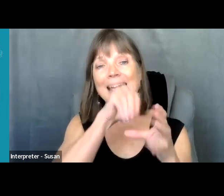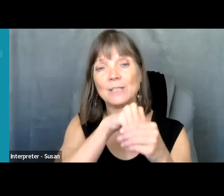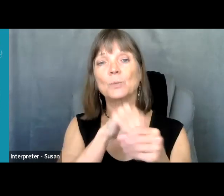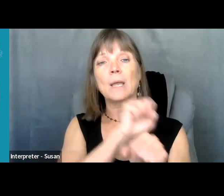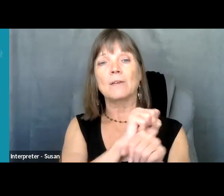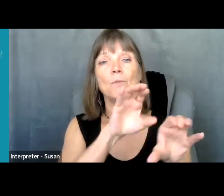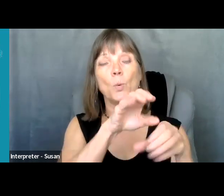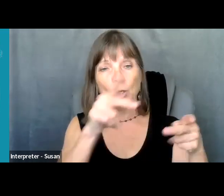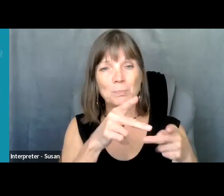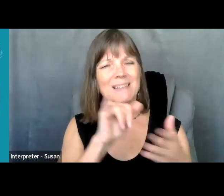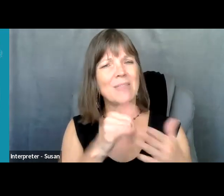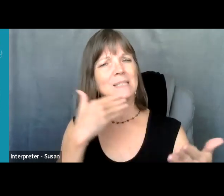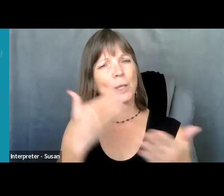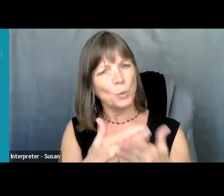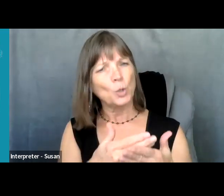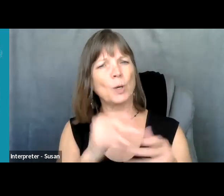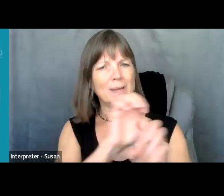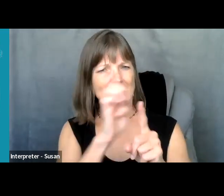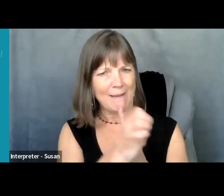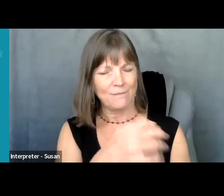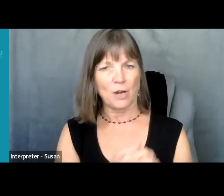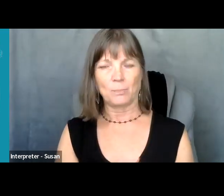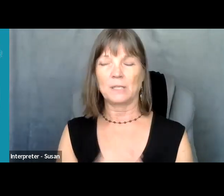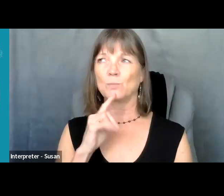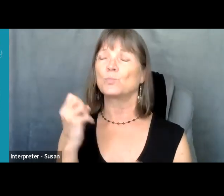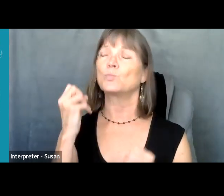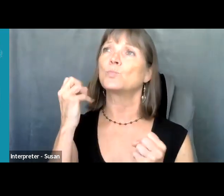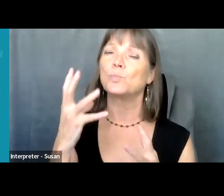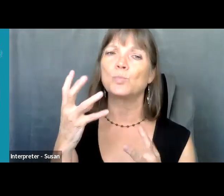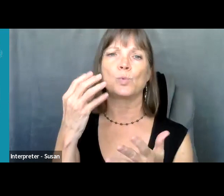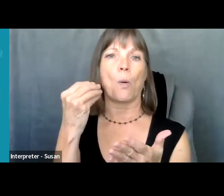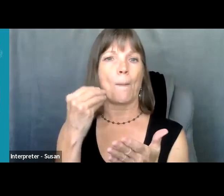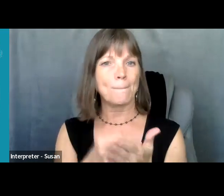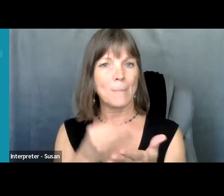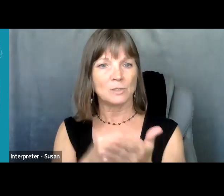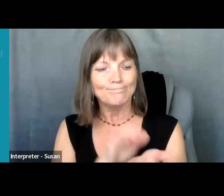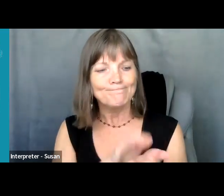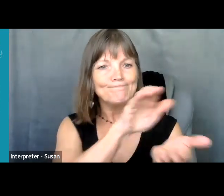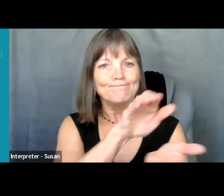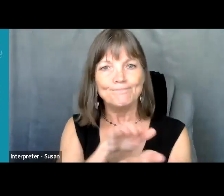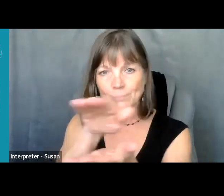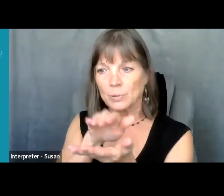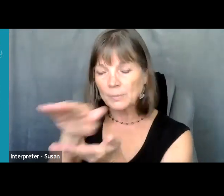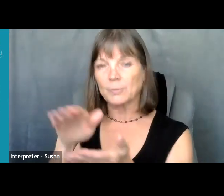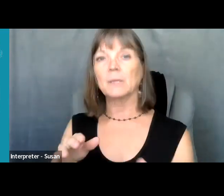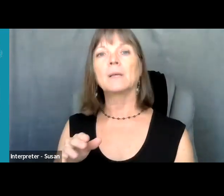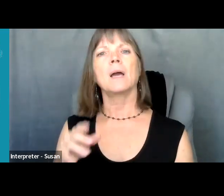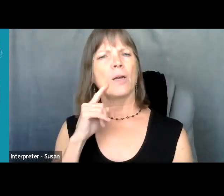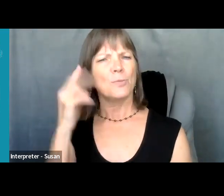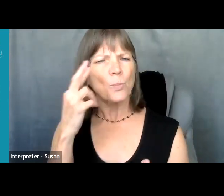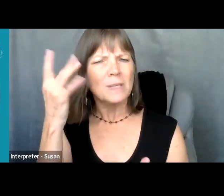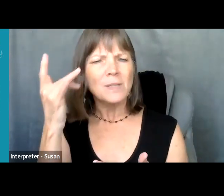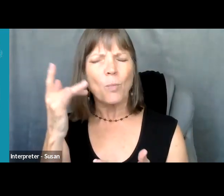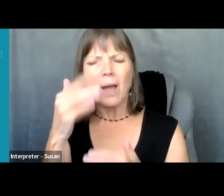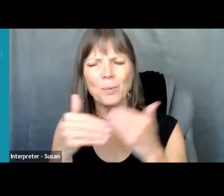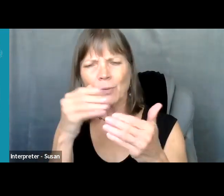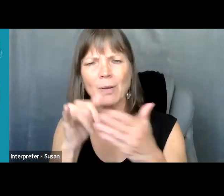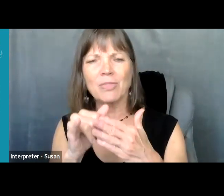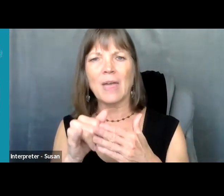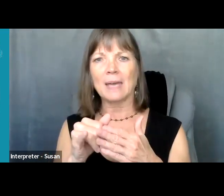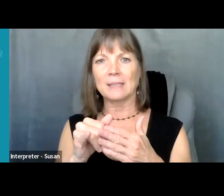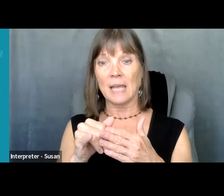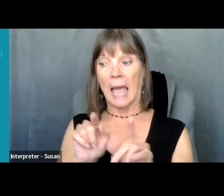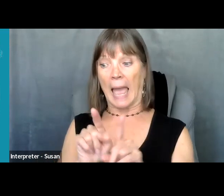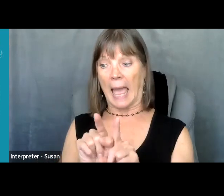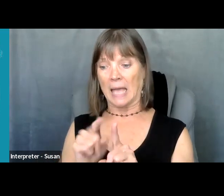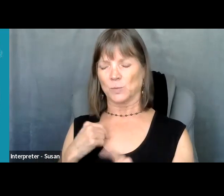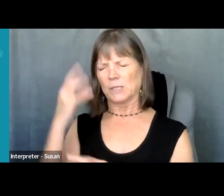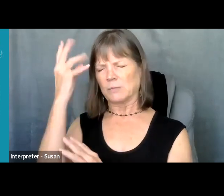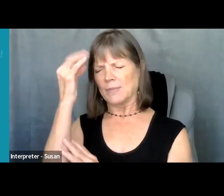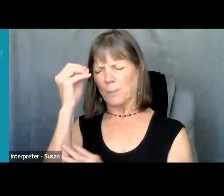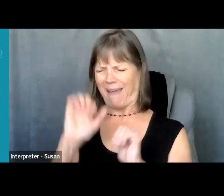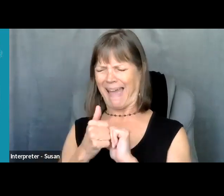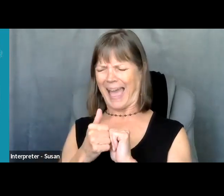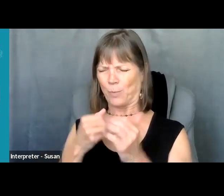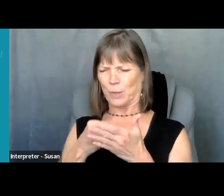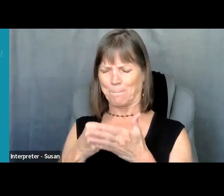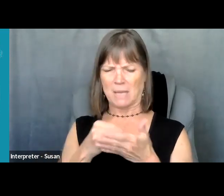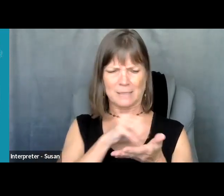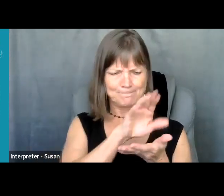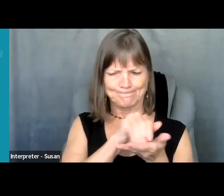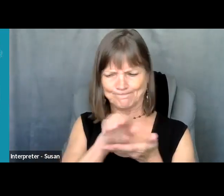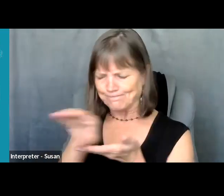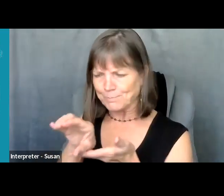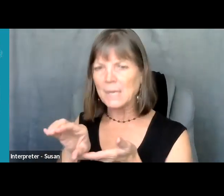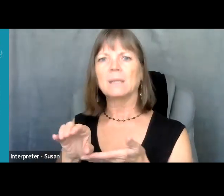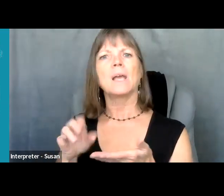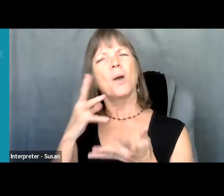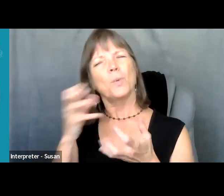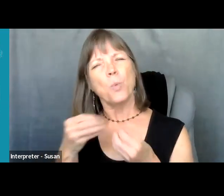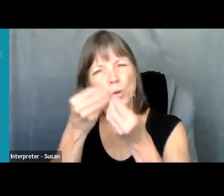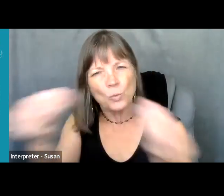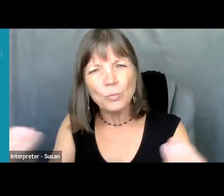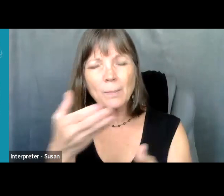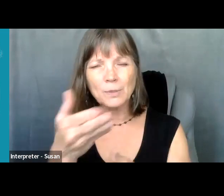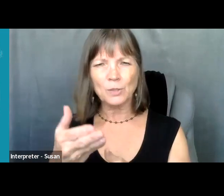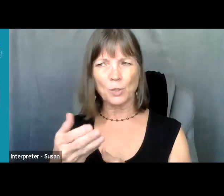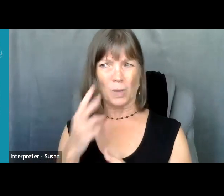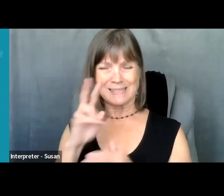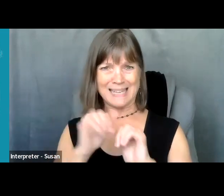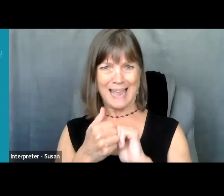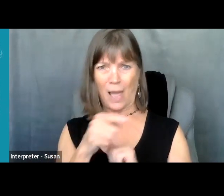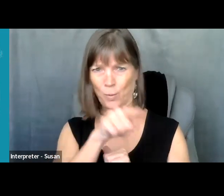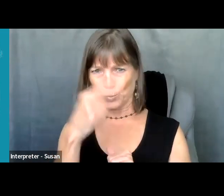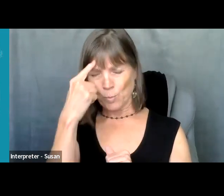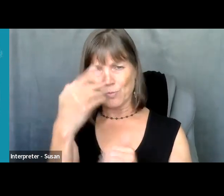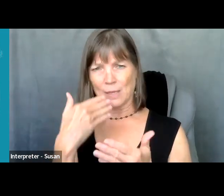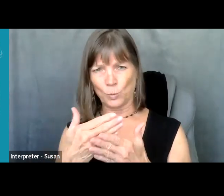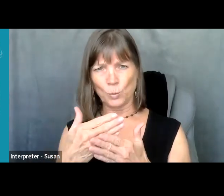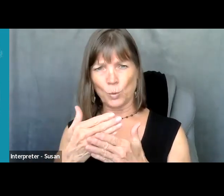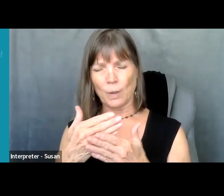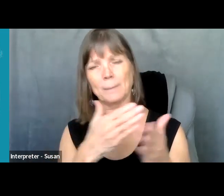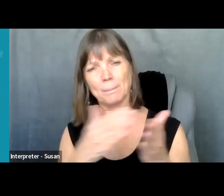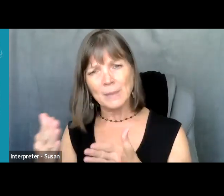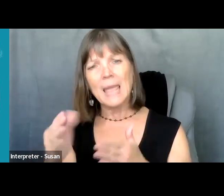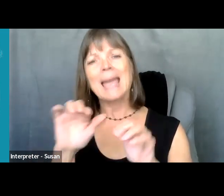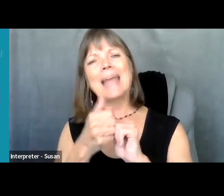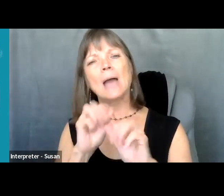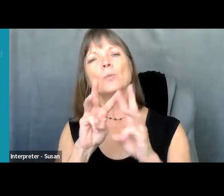Kelly Crosbie (she/her): So again, um, so much investment. And the reason that we're going through all of these today is again in this large space, as we think about how to use these dollars. We want to bring that to you and talk about how we intend to these investments, and we intend to workshop those in our smaller,